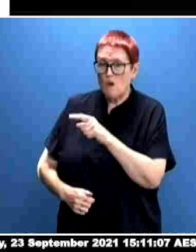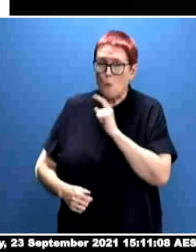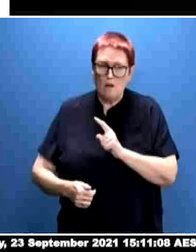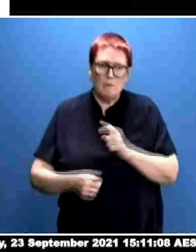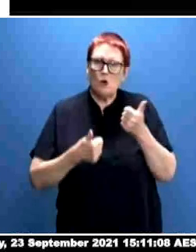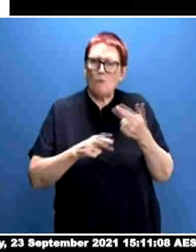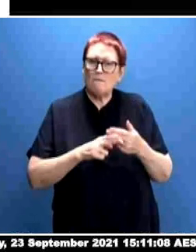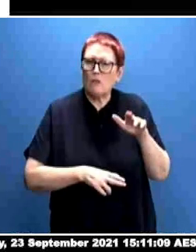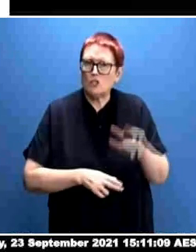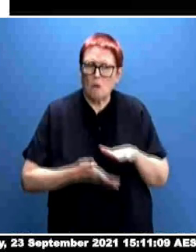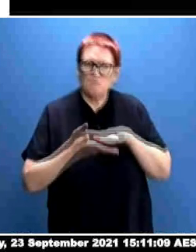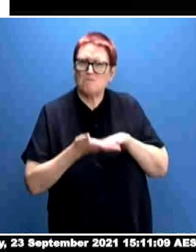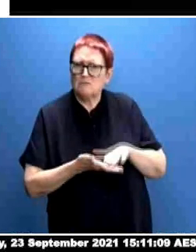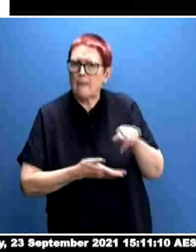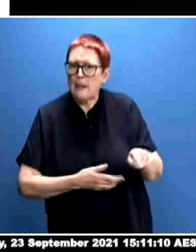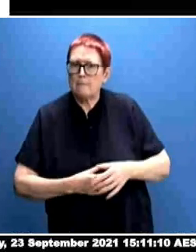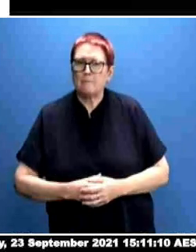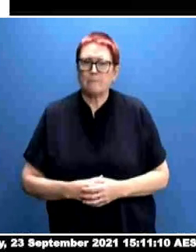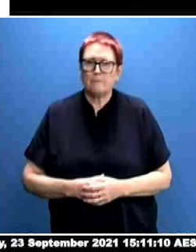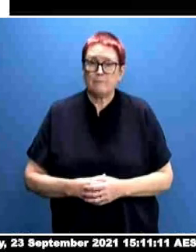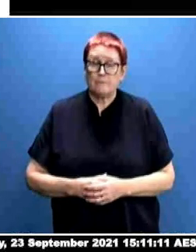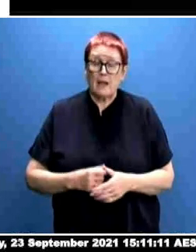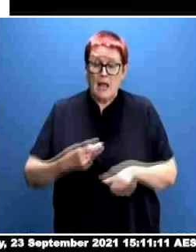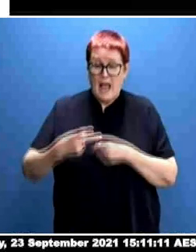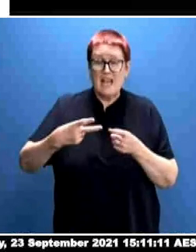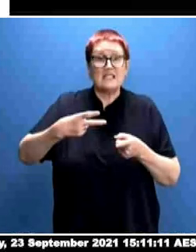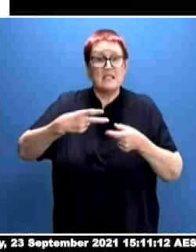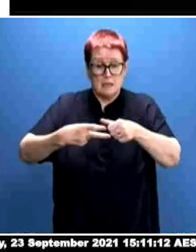(2) All other placement options have been exhausted and there is no other available